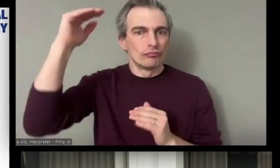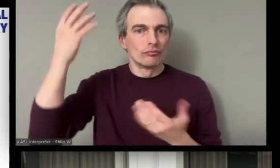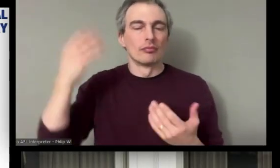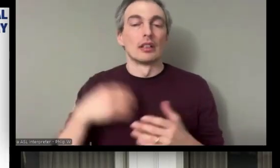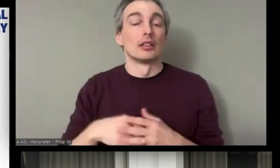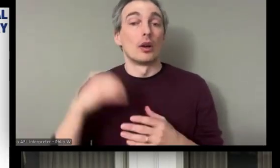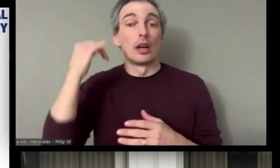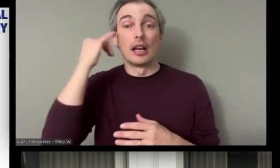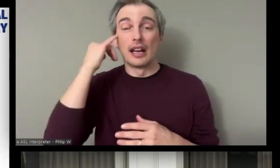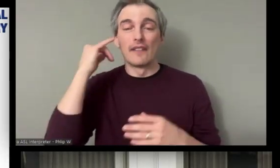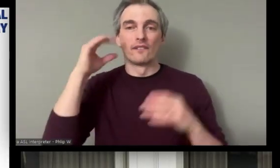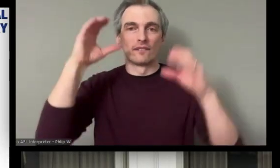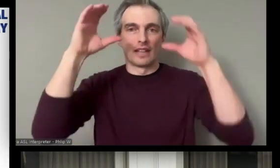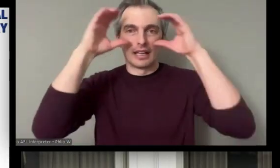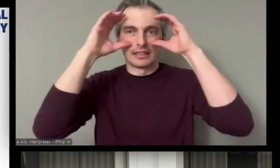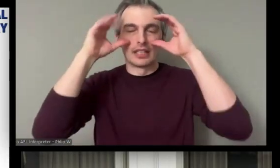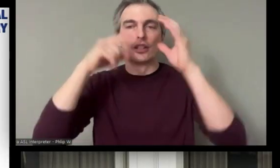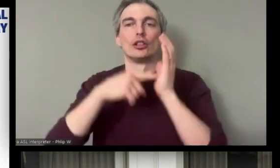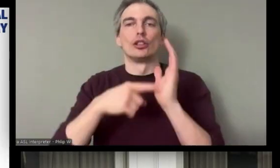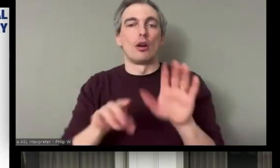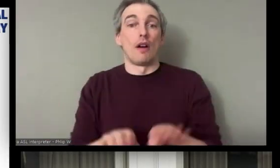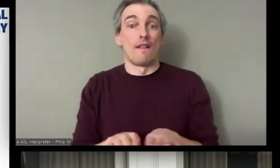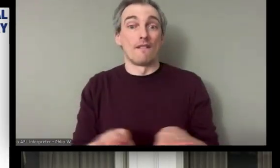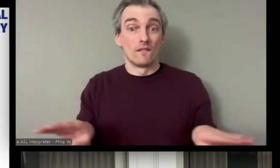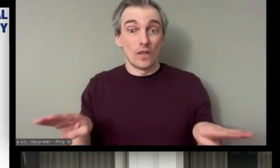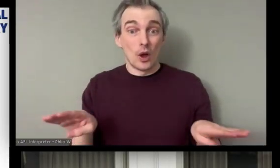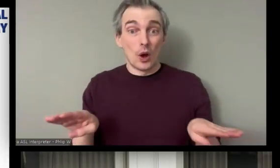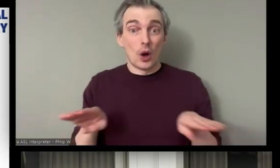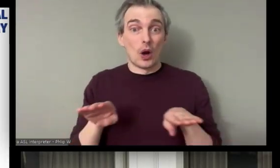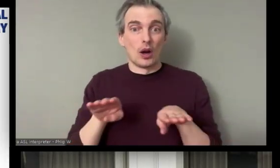the distance from the floor... Some experiences, the way they're designed...